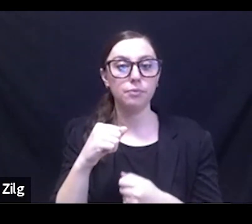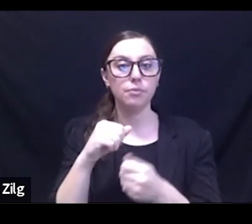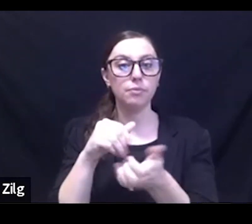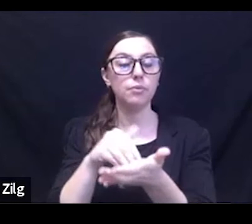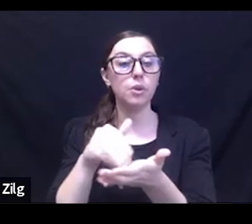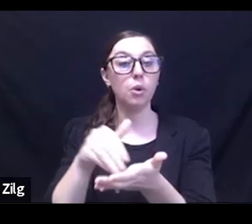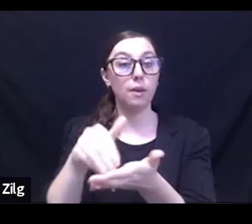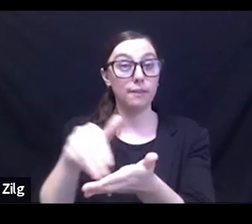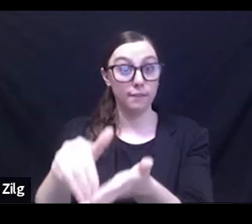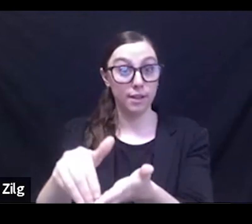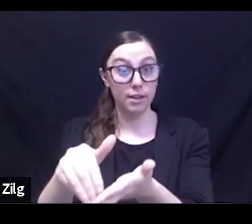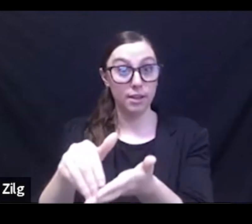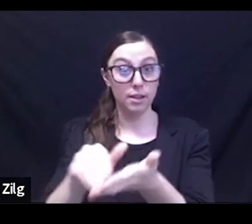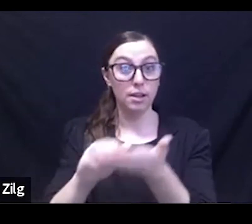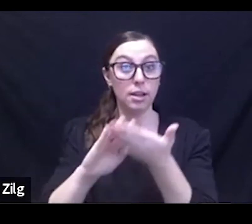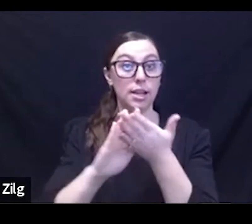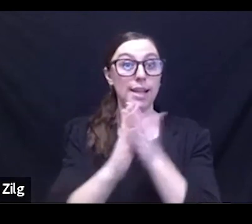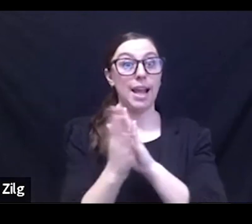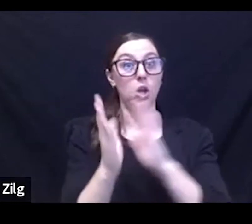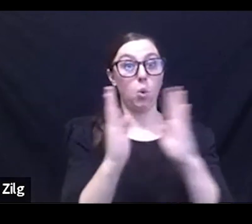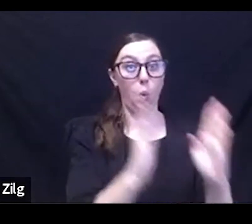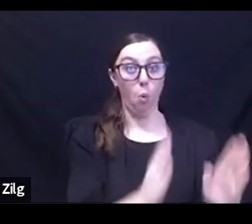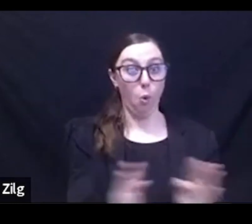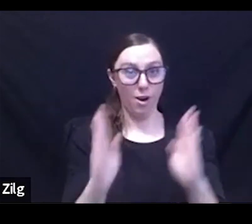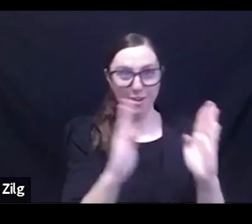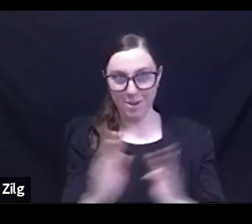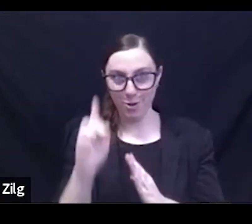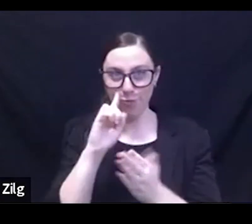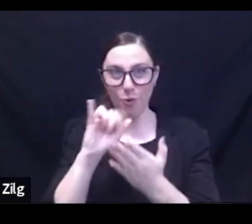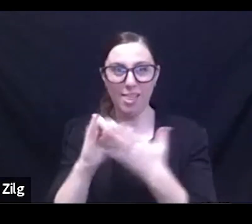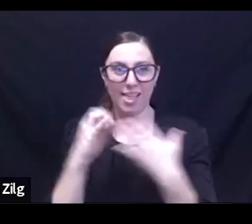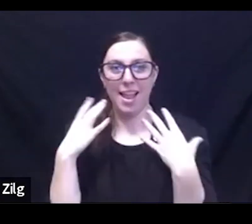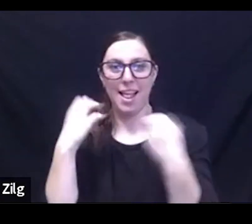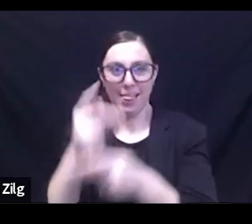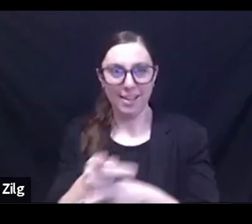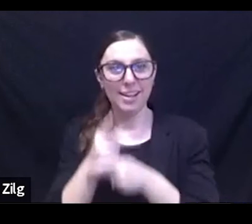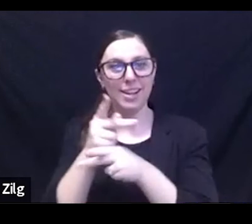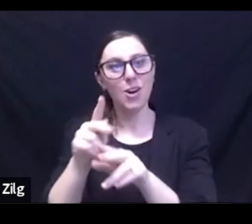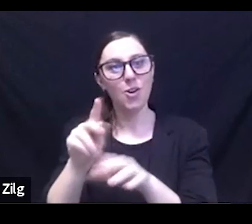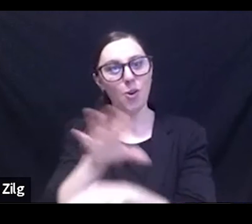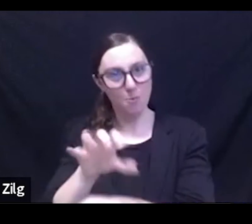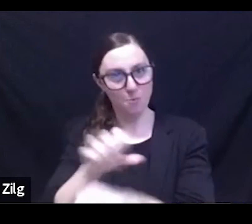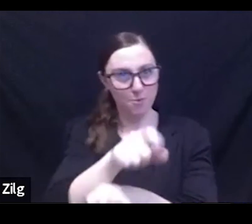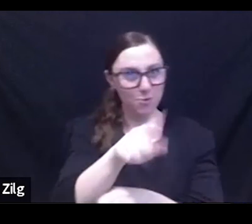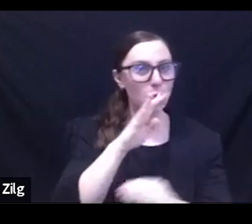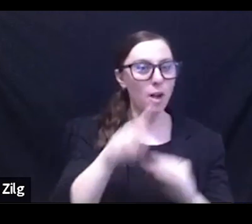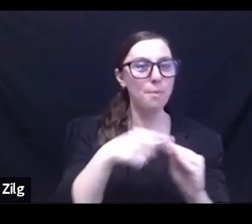up (audio cut out) -- I think that's what you were references, Marc, earlier.